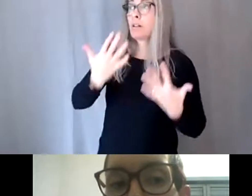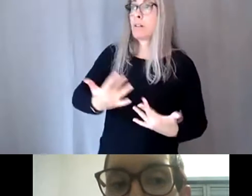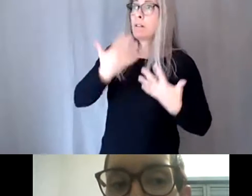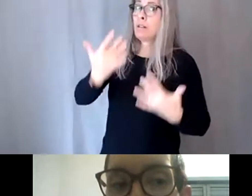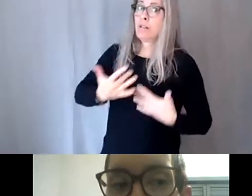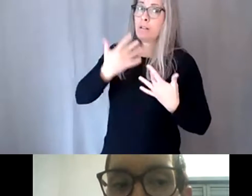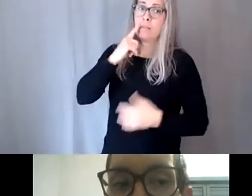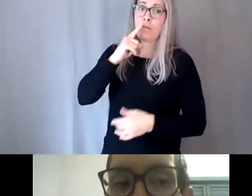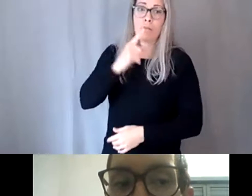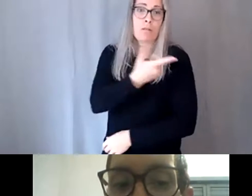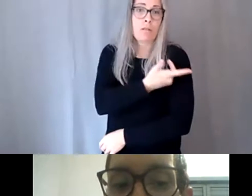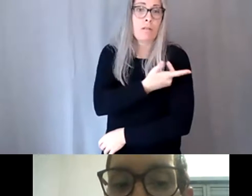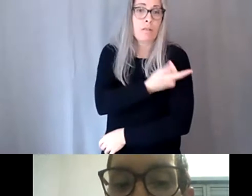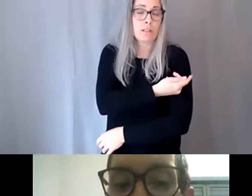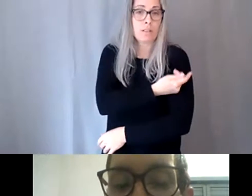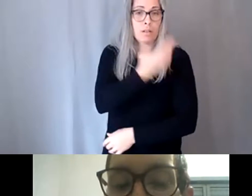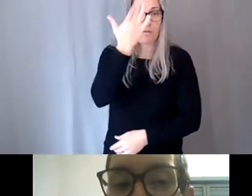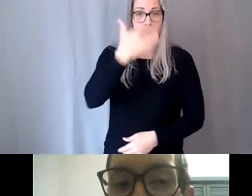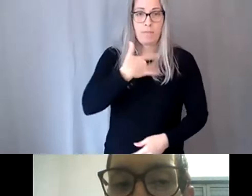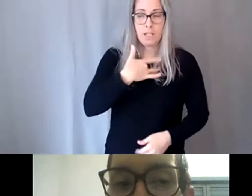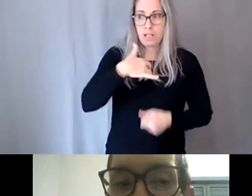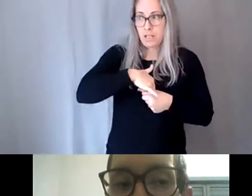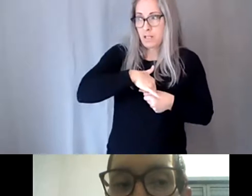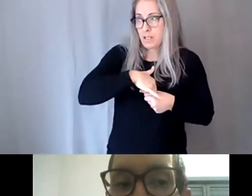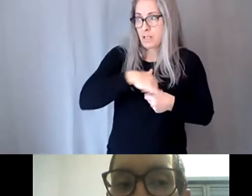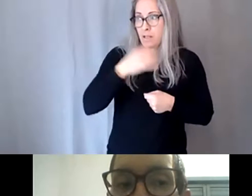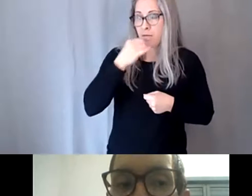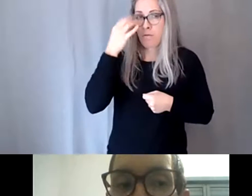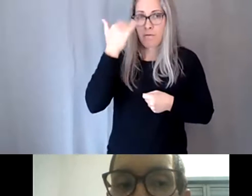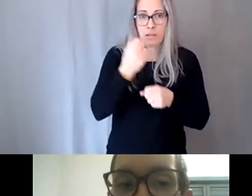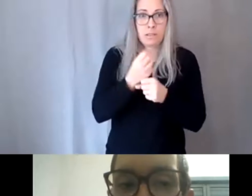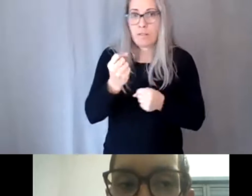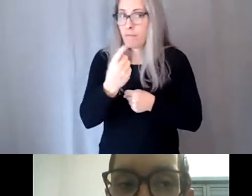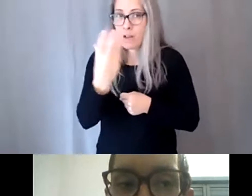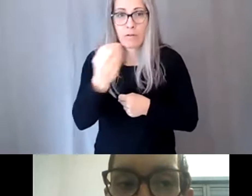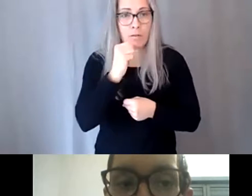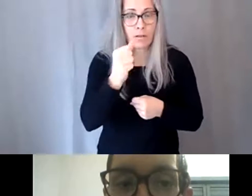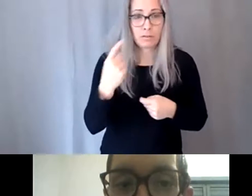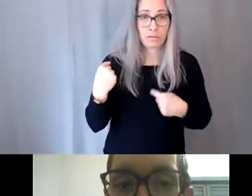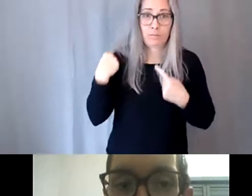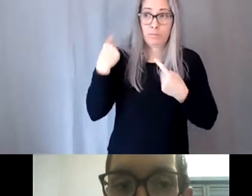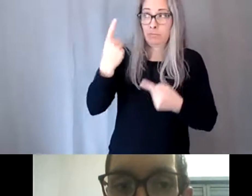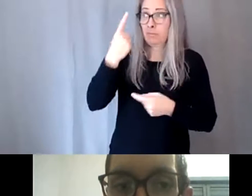felt very confined to their homes for their safety for the year yeah for the past year really